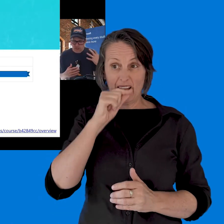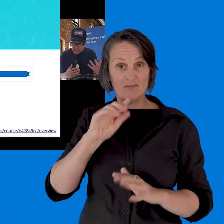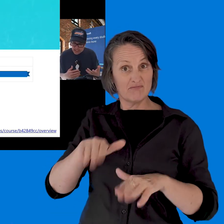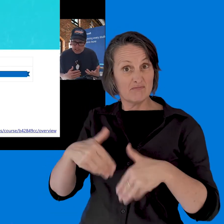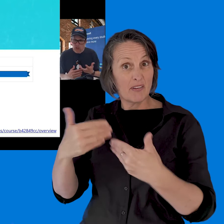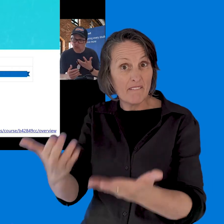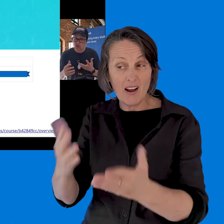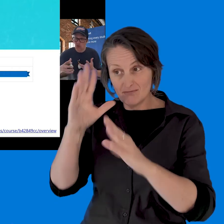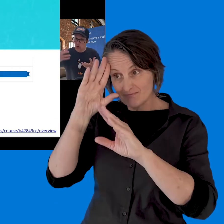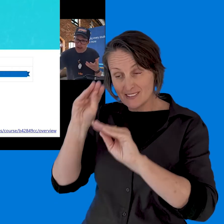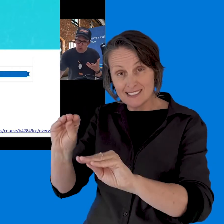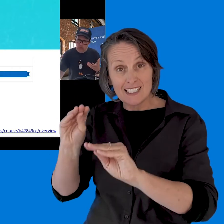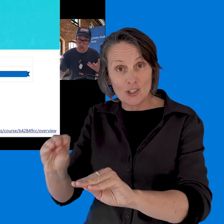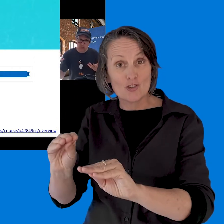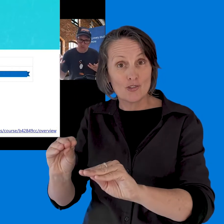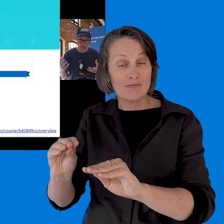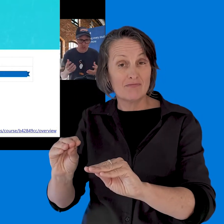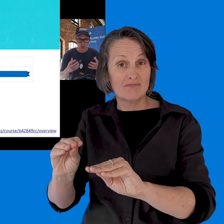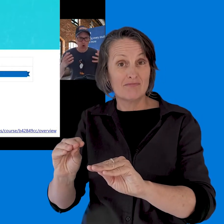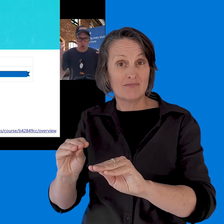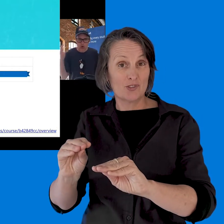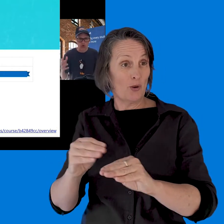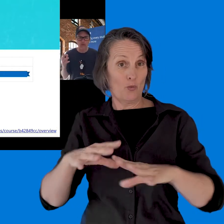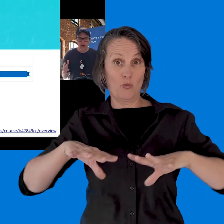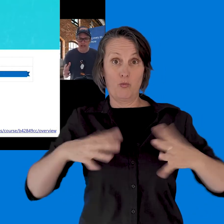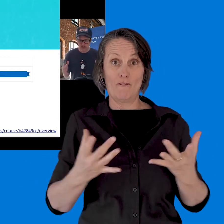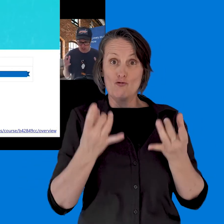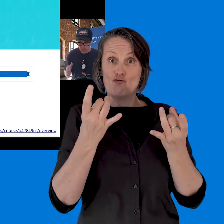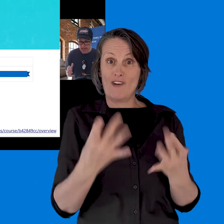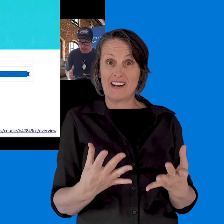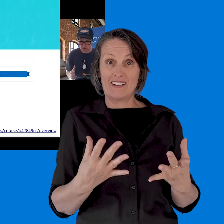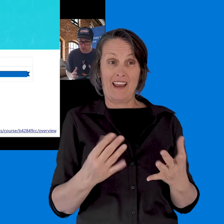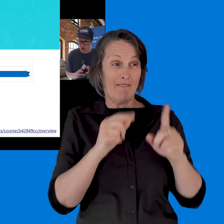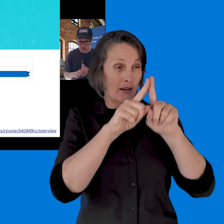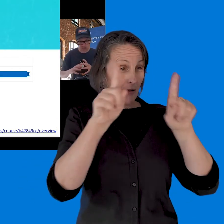but you get in you can draw out what's useful to you or you can run it straight out of the box.